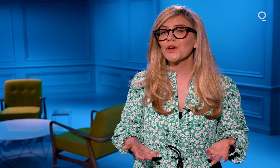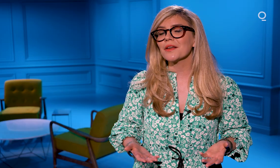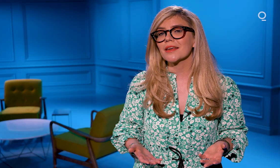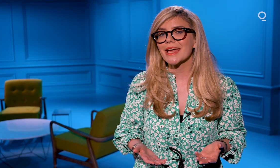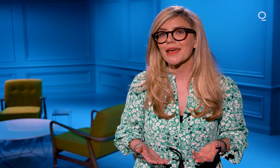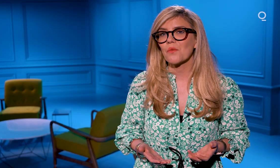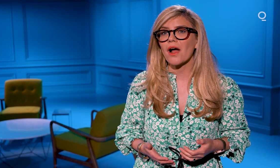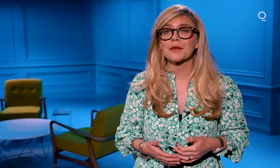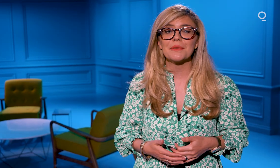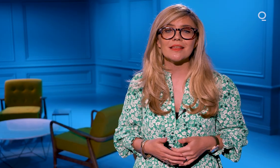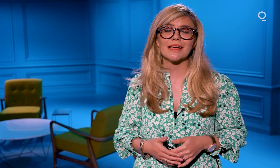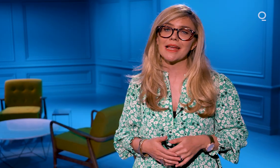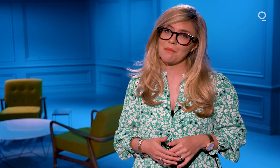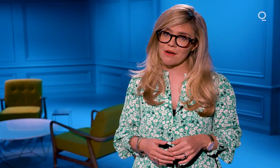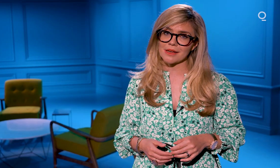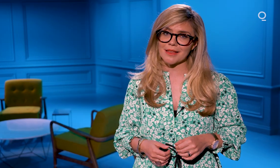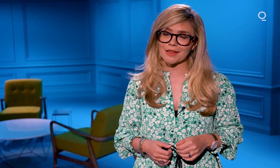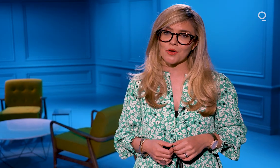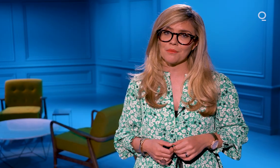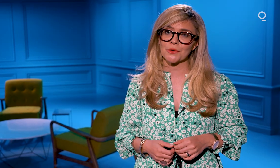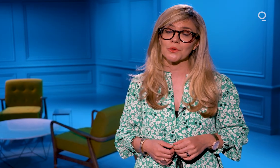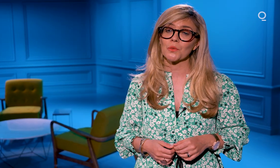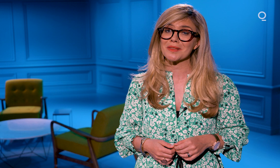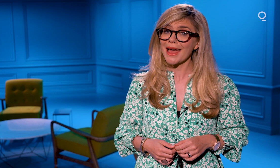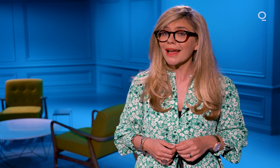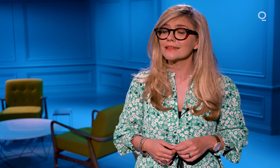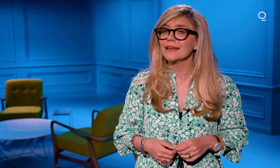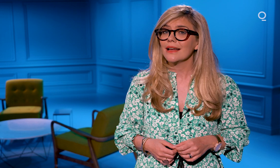You're going to hear why competing in America's Next Top Model was "hell"